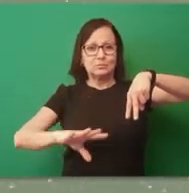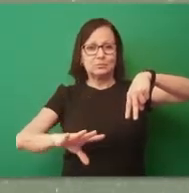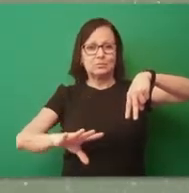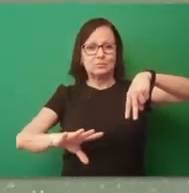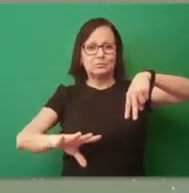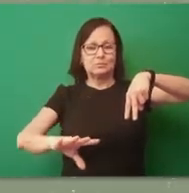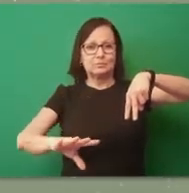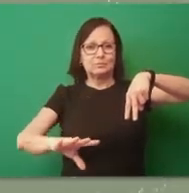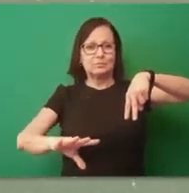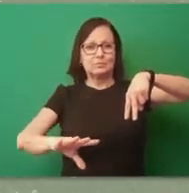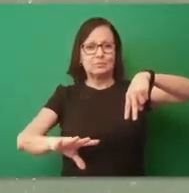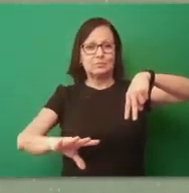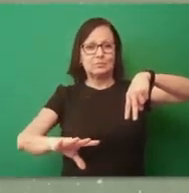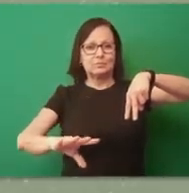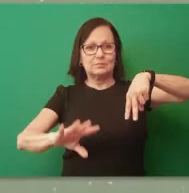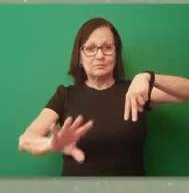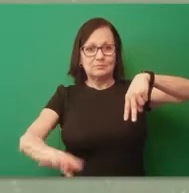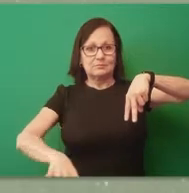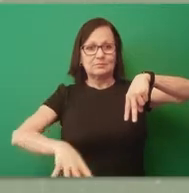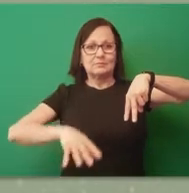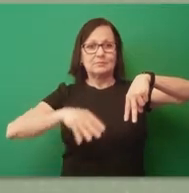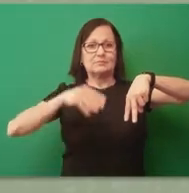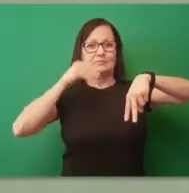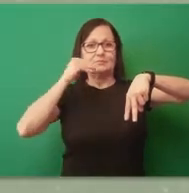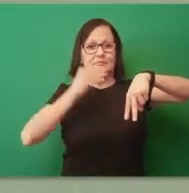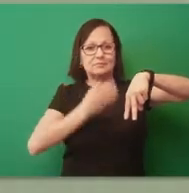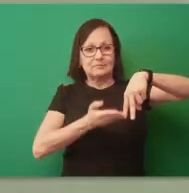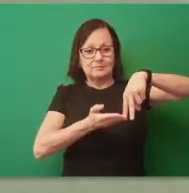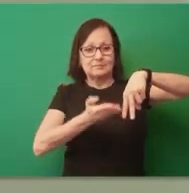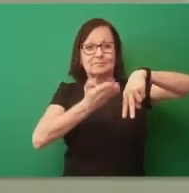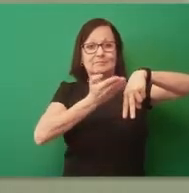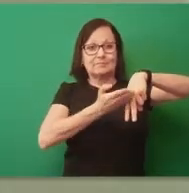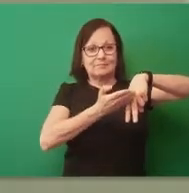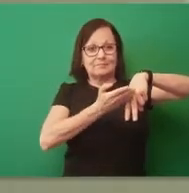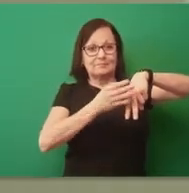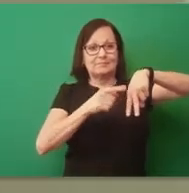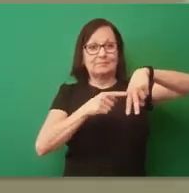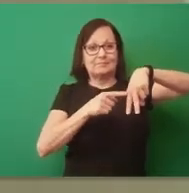the large muscles at the back and the front of the upper legs.